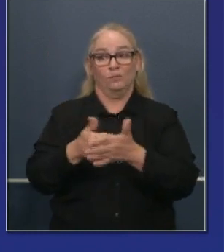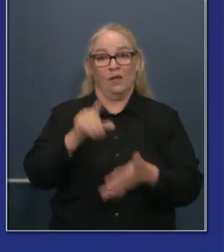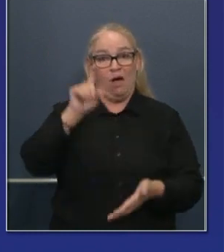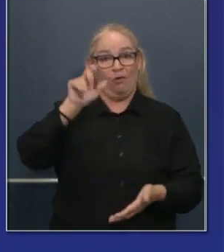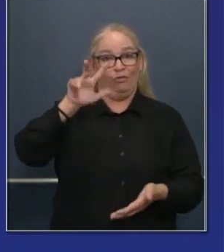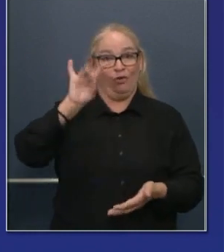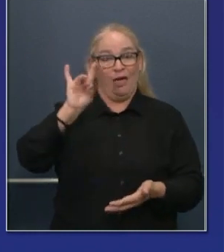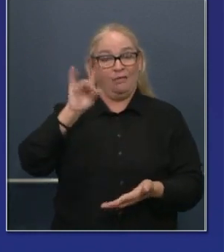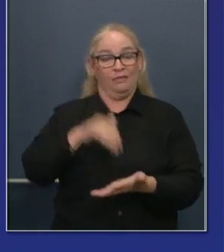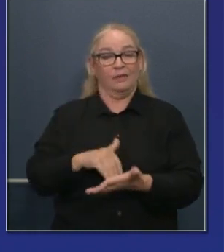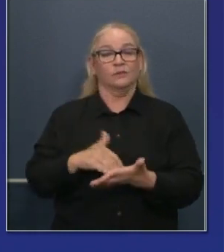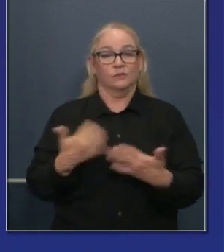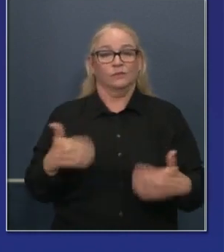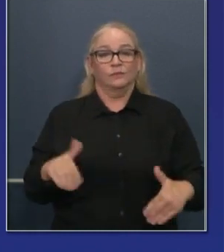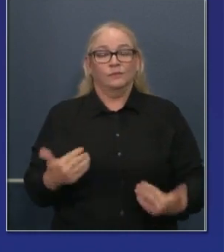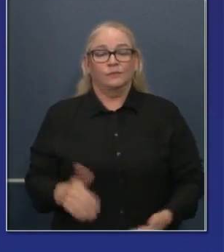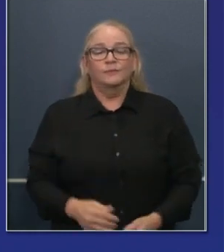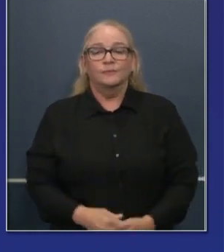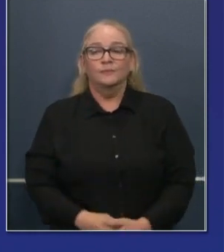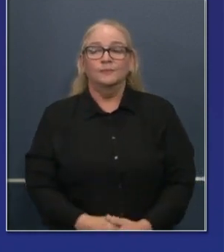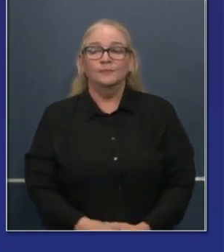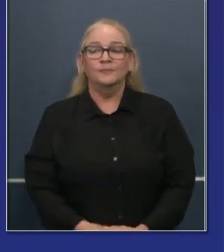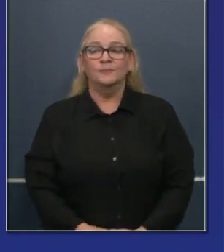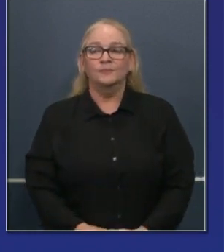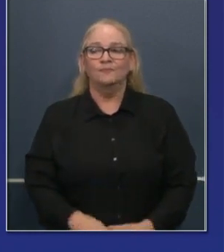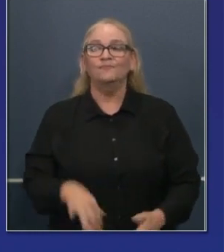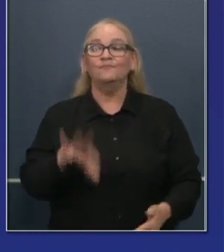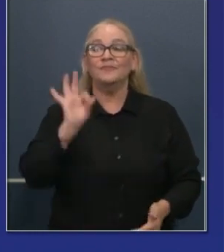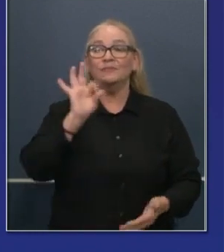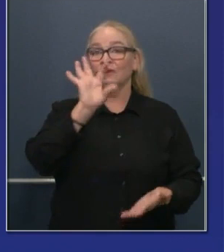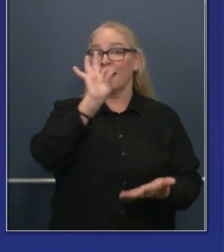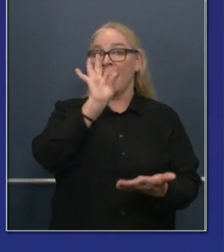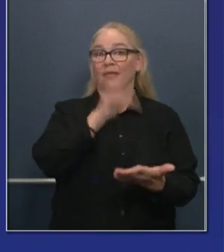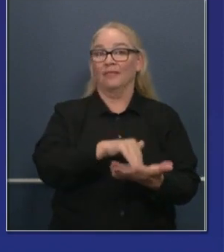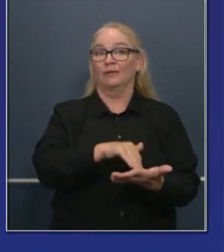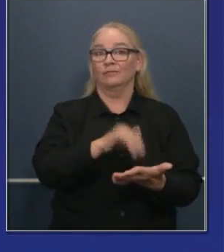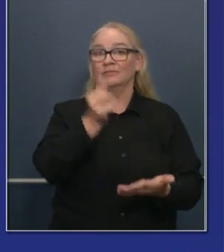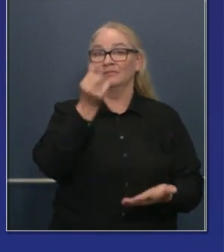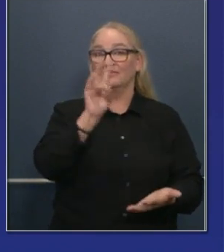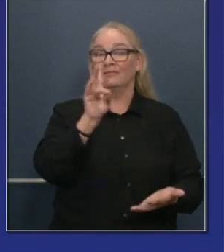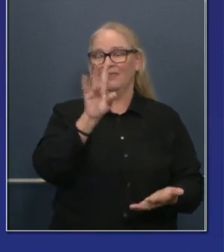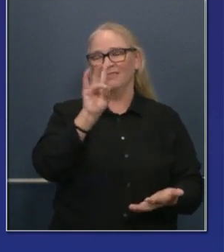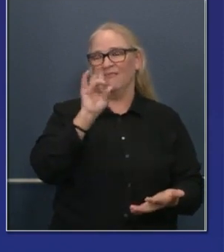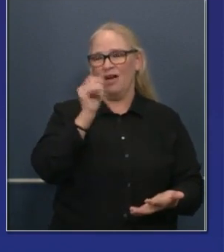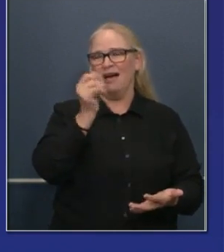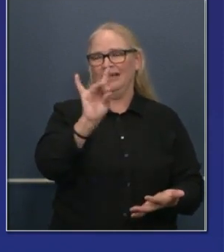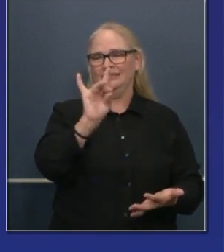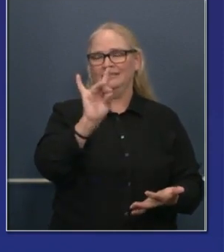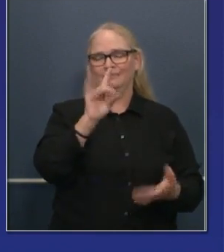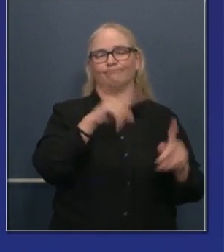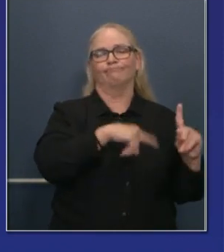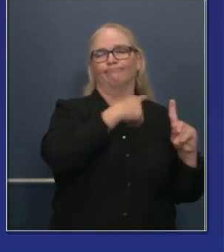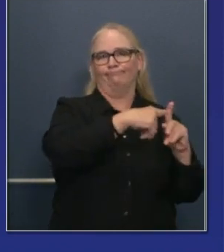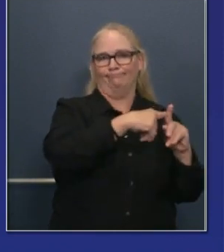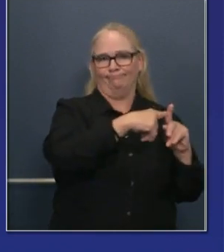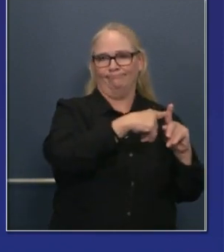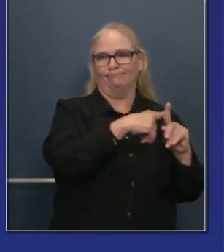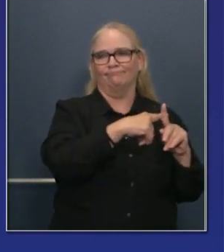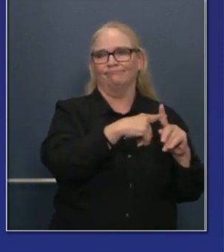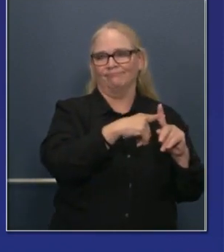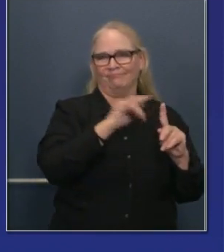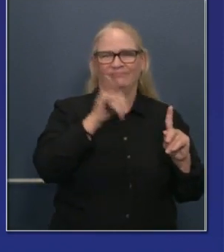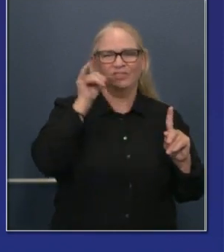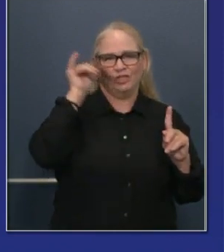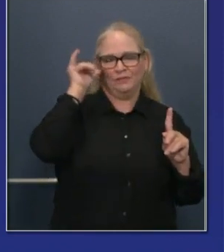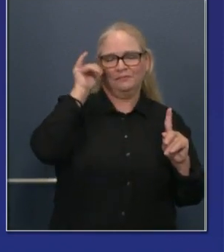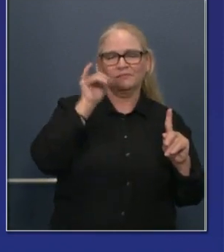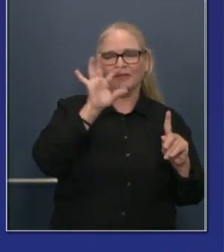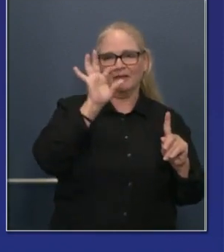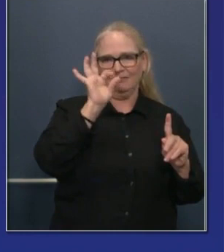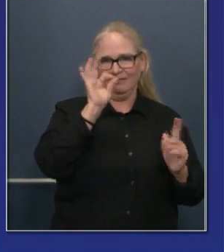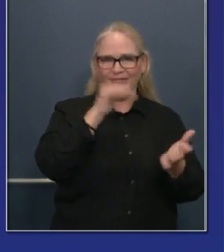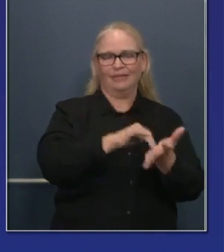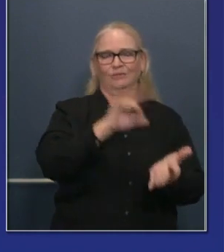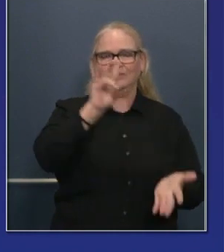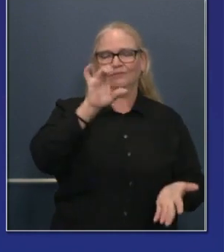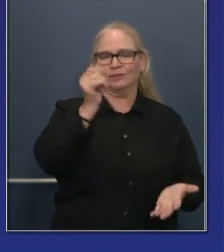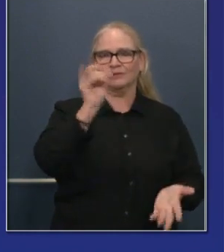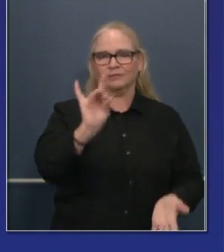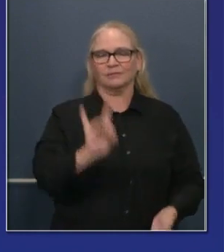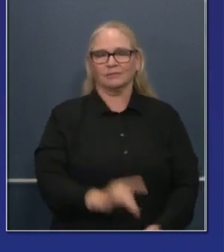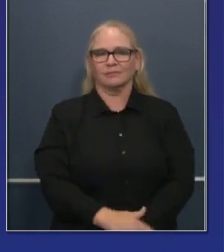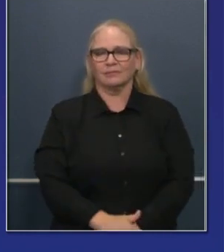WE TESTED OVER 137,000 PEOPLE YESTERDAY, CLOSE TO 130,000 PEOPLE.